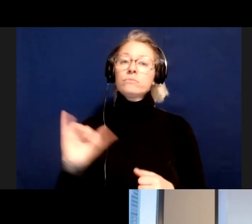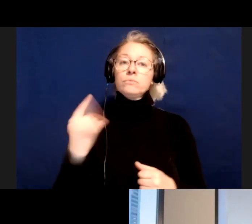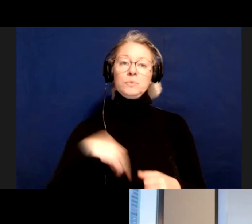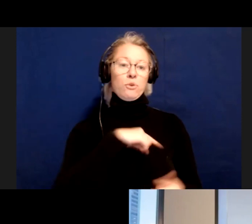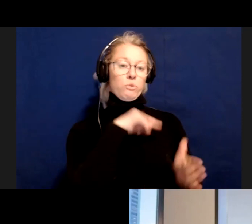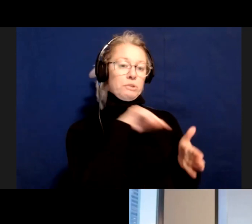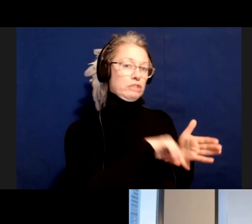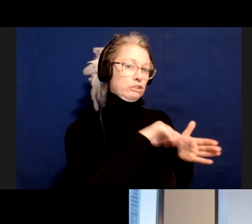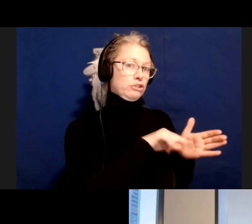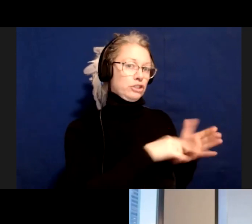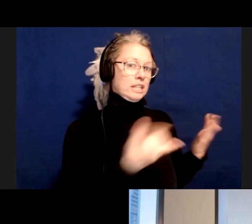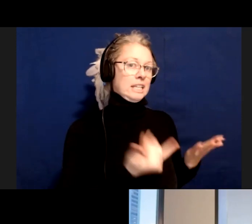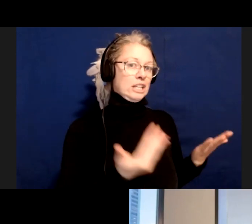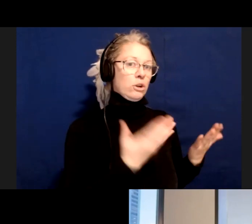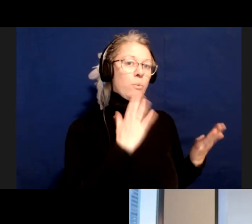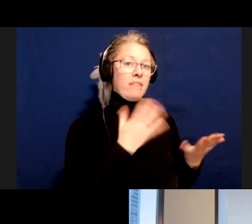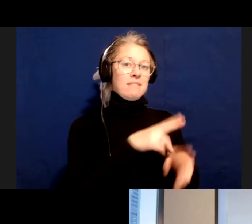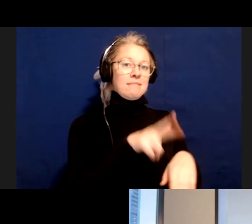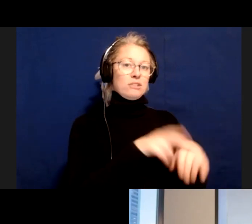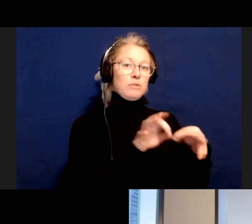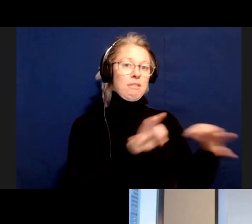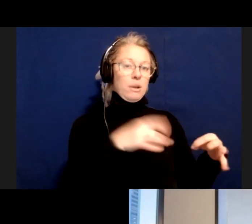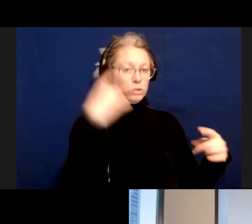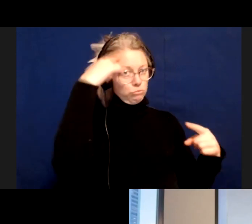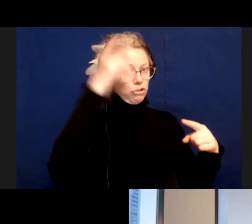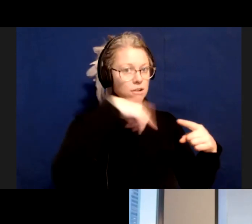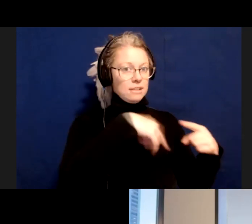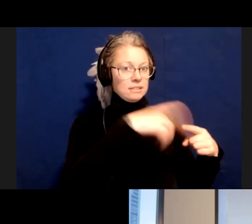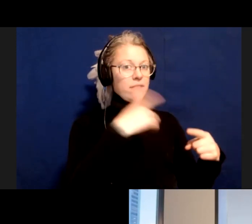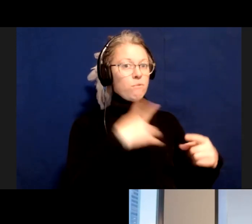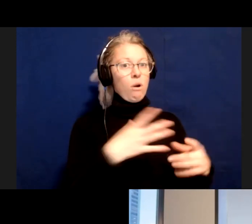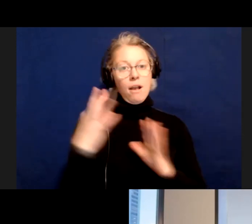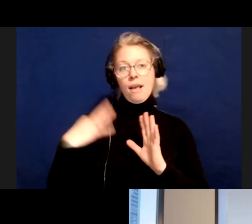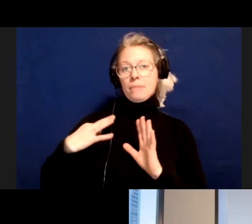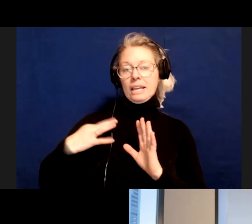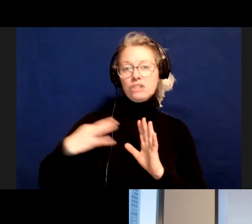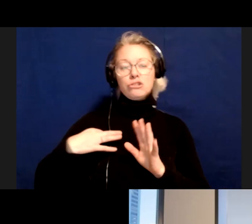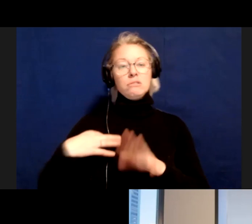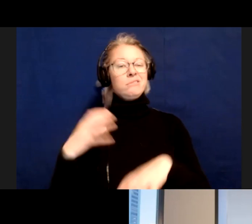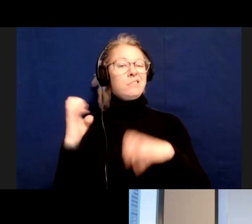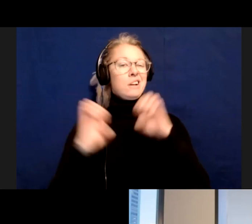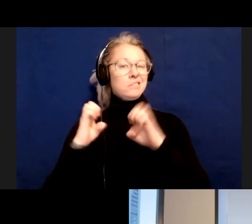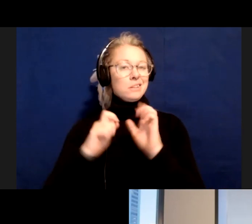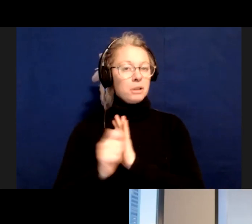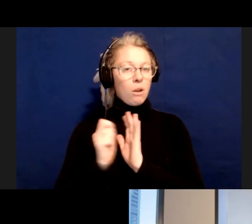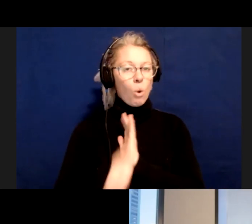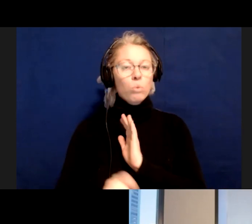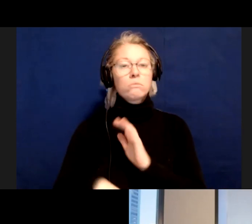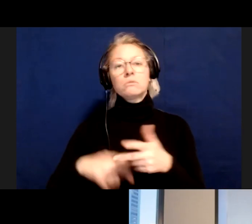with natural language processing on applications, assessment notes and reports for the Operating